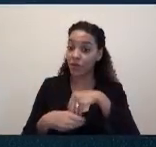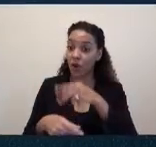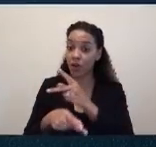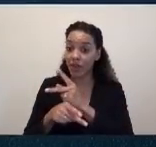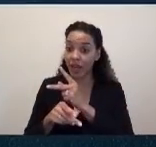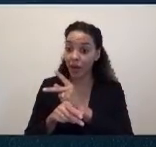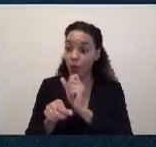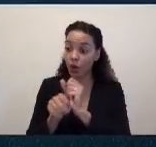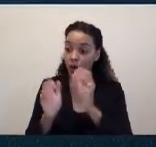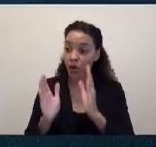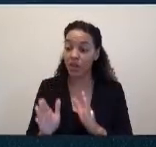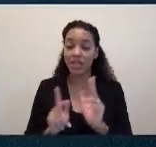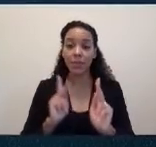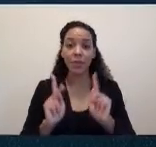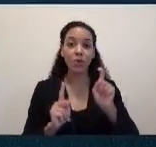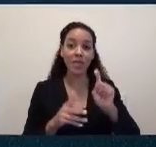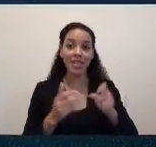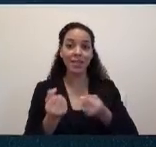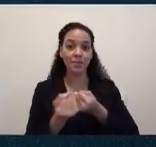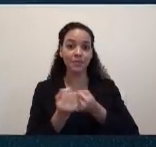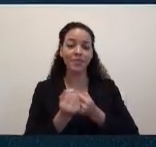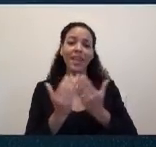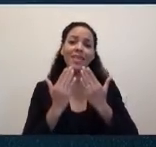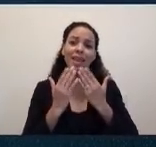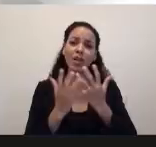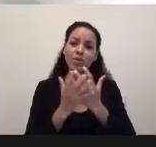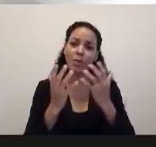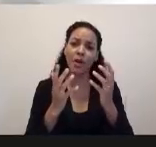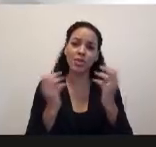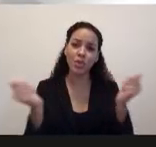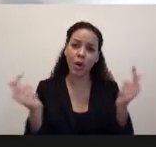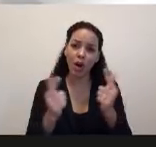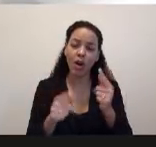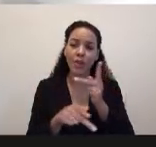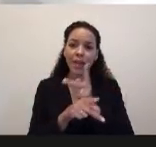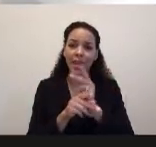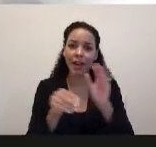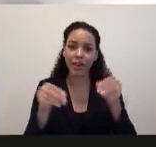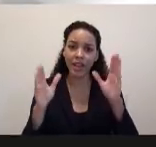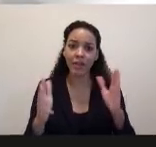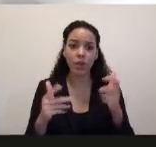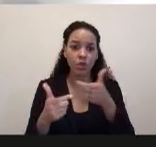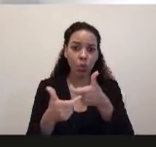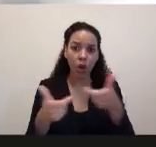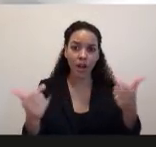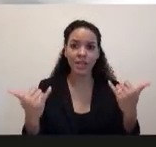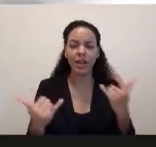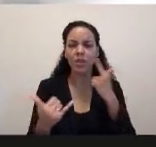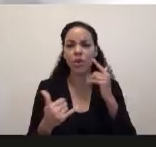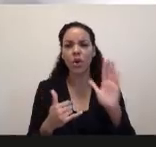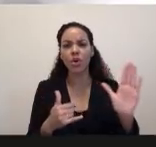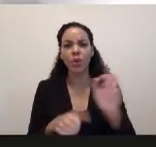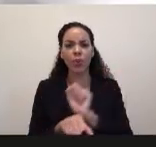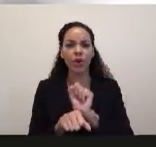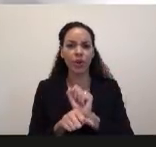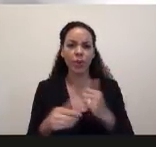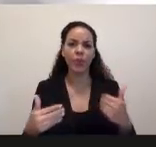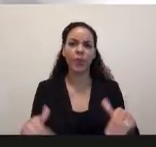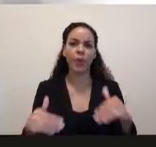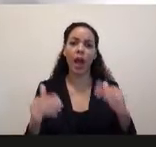Thank you to all the caregivers out there watching for all that you do. I hope today was a reminder that you are not alone.